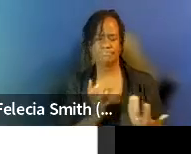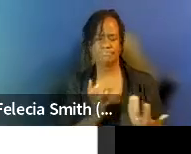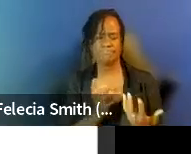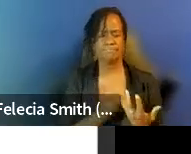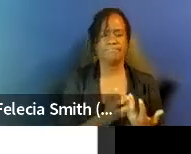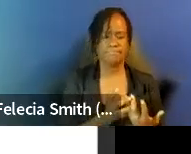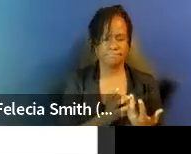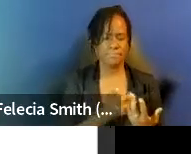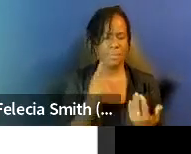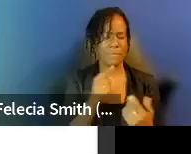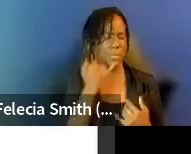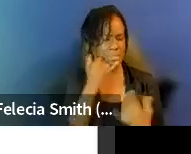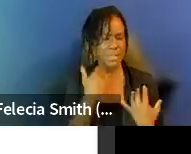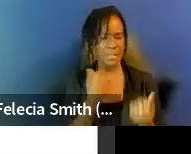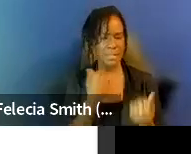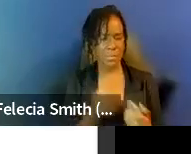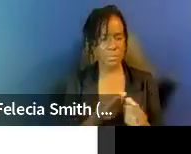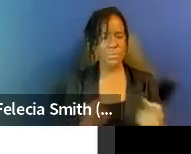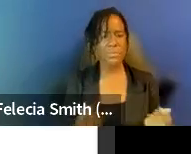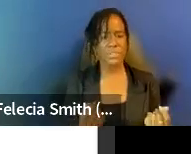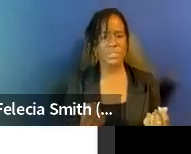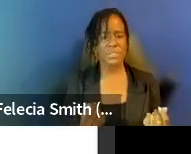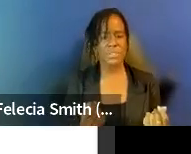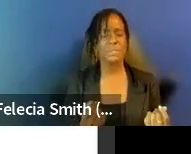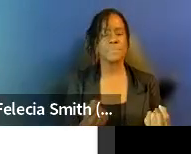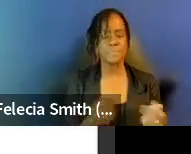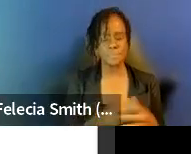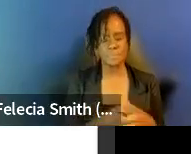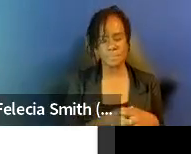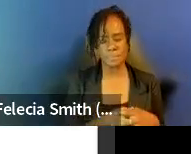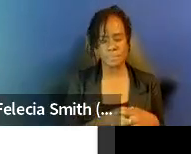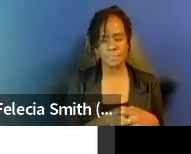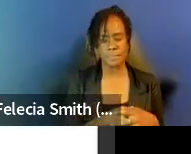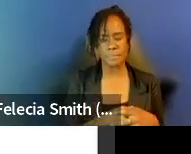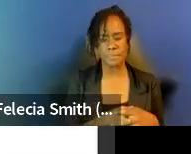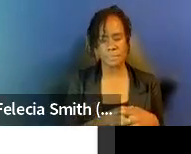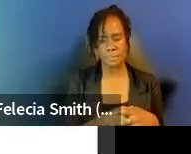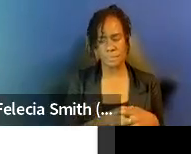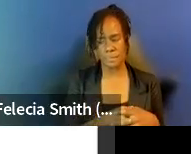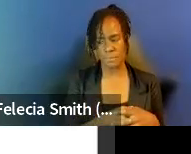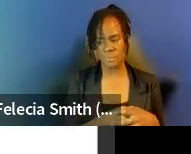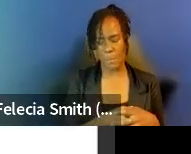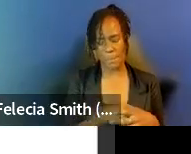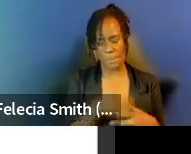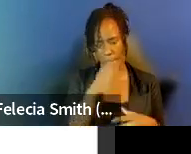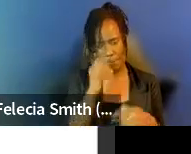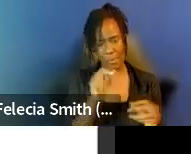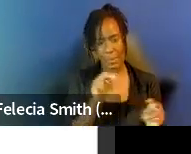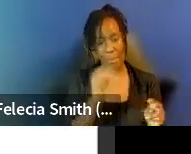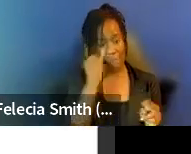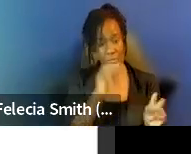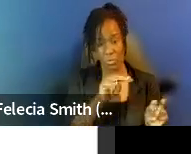I am going to dig into this part of the idea of human-centered and patient centered design more toward the end of my talk.